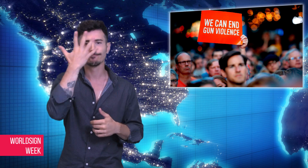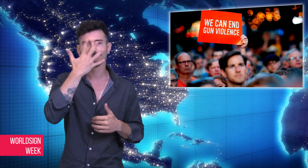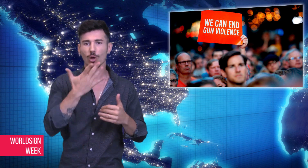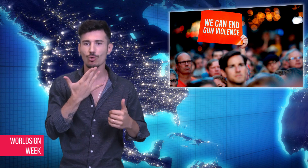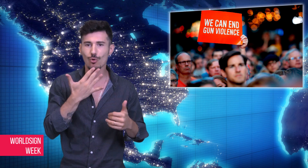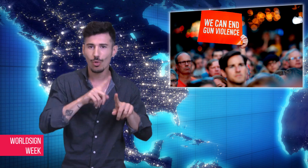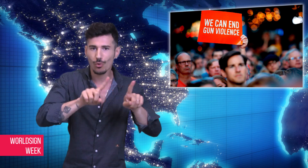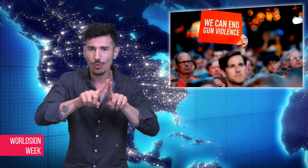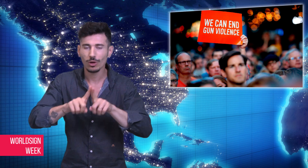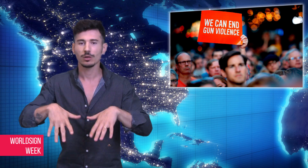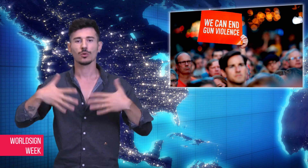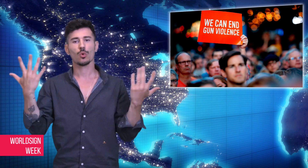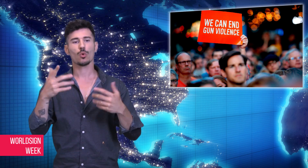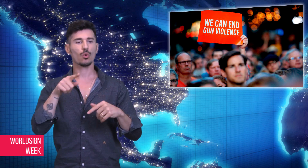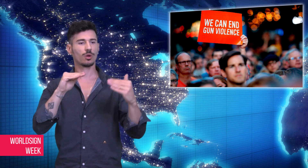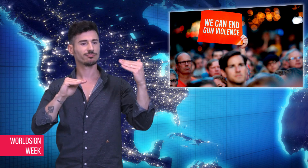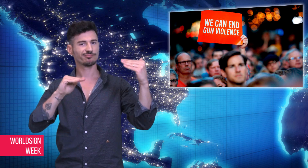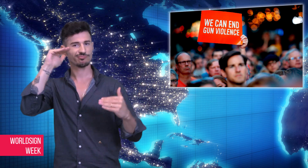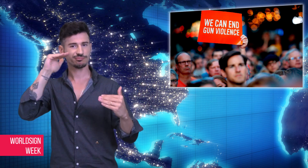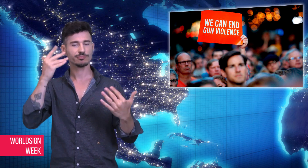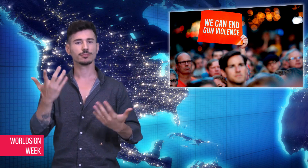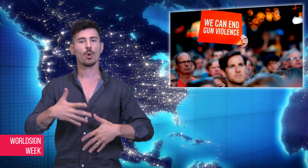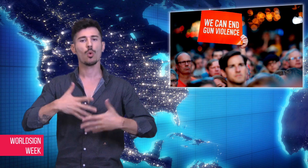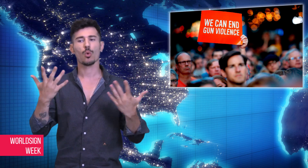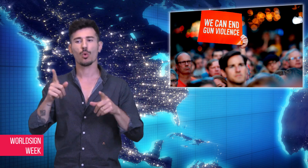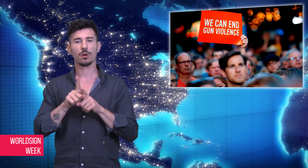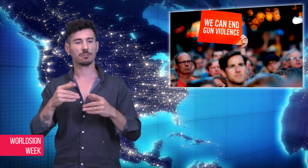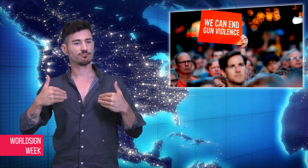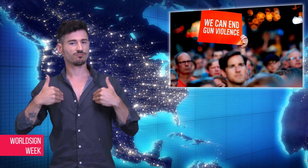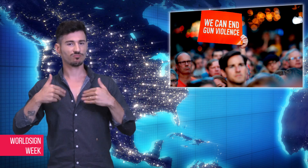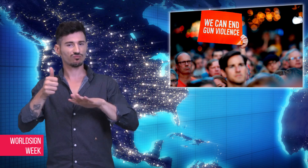that pose greater risk, such as racism,